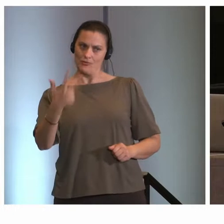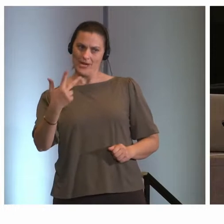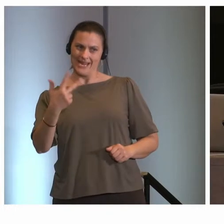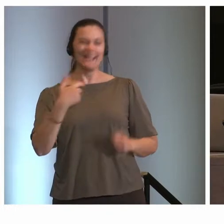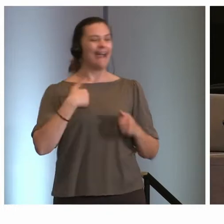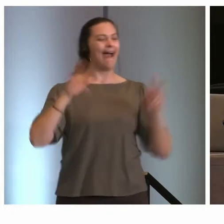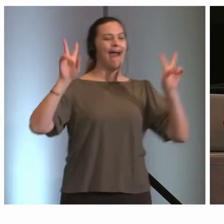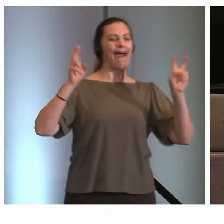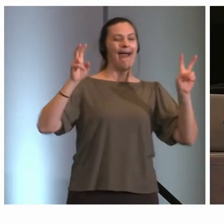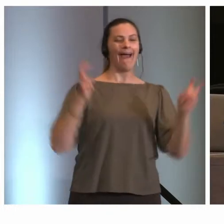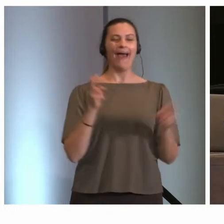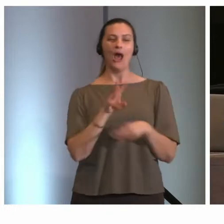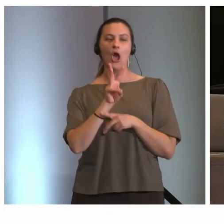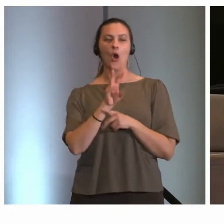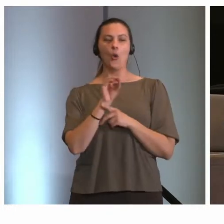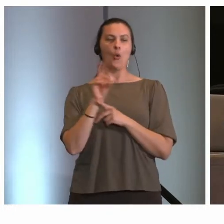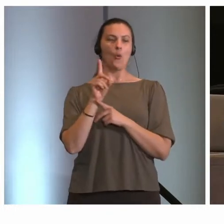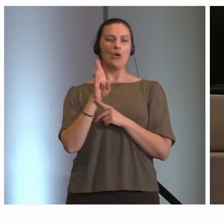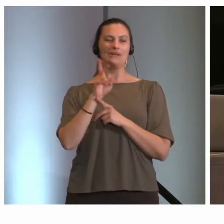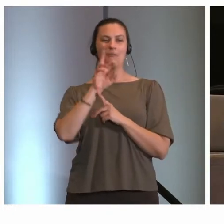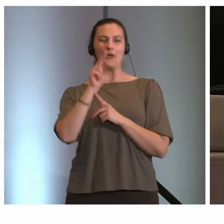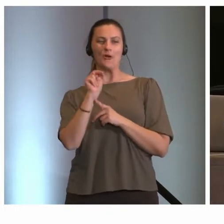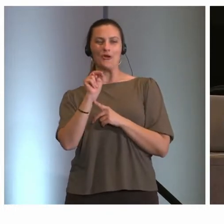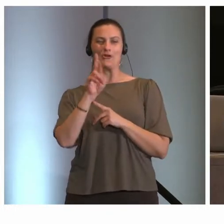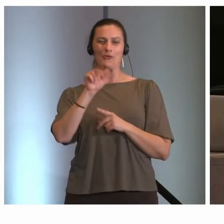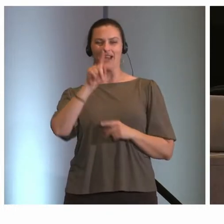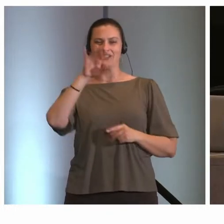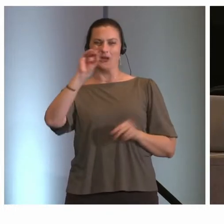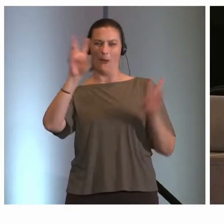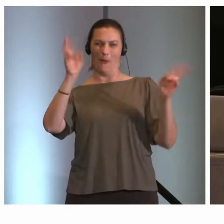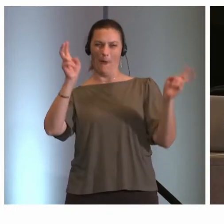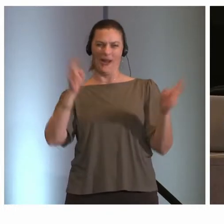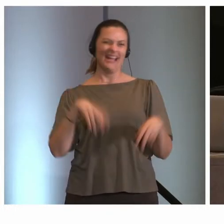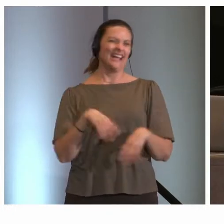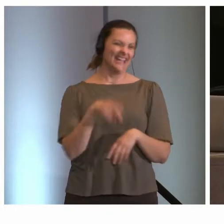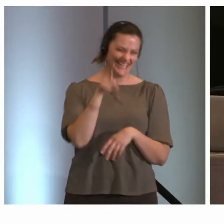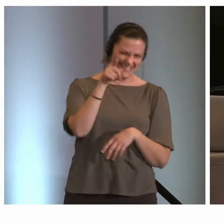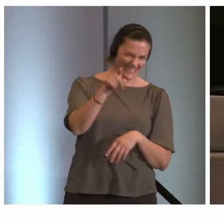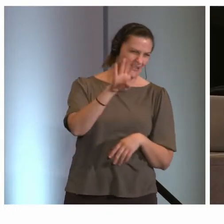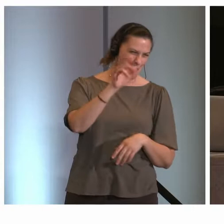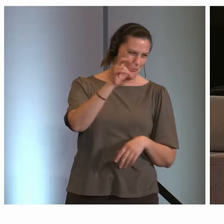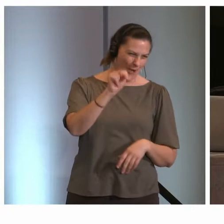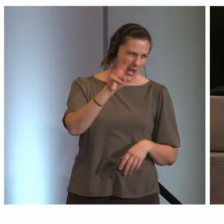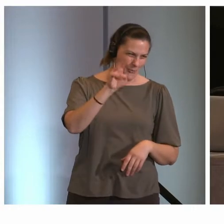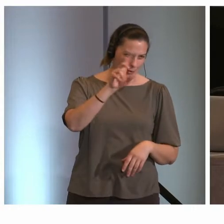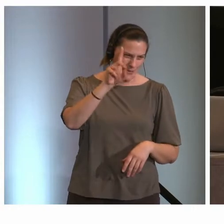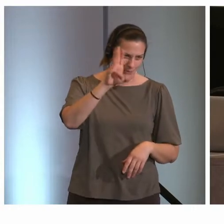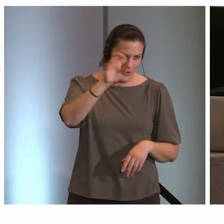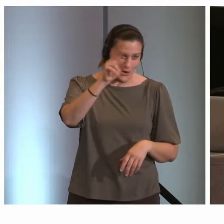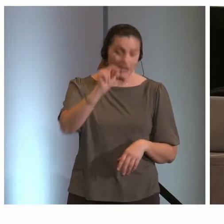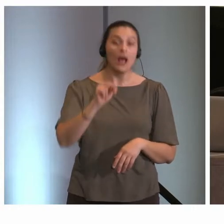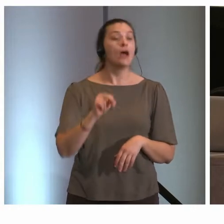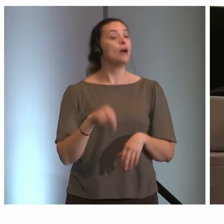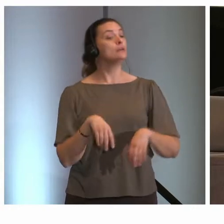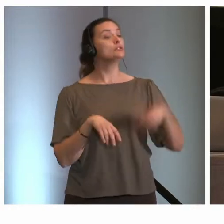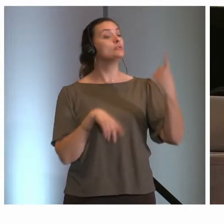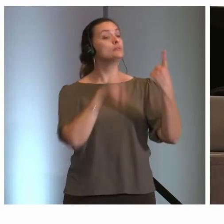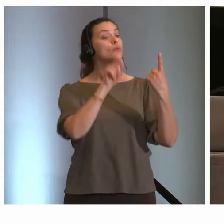came up with -- I was going to call it the wood-burn Cranston